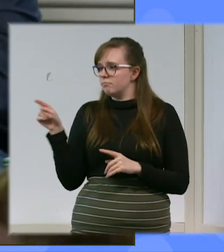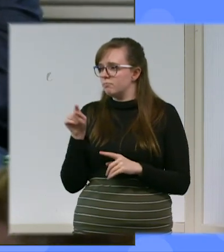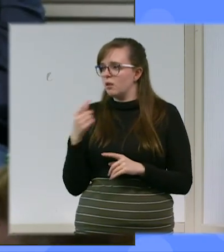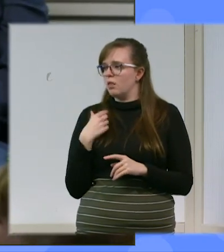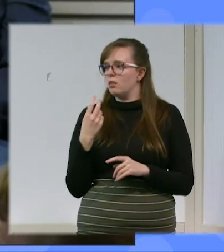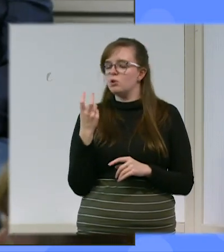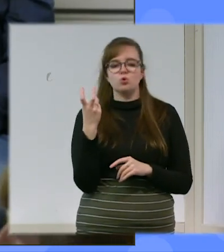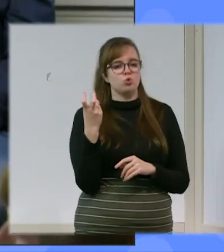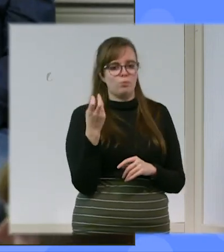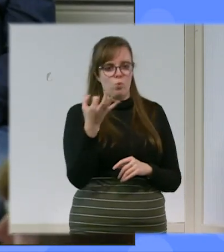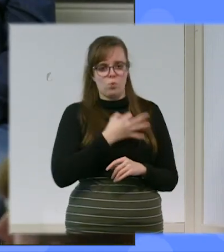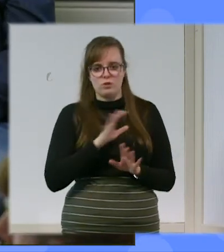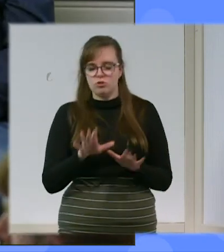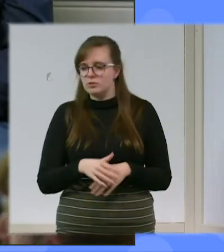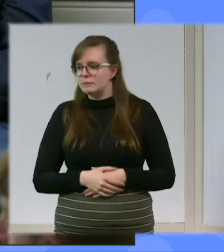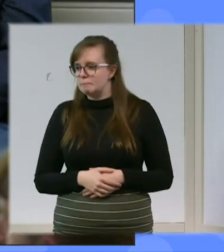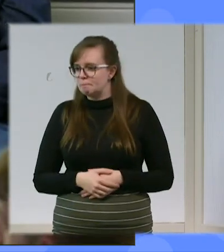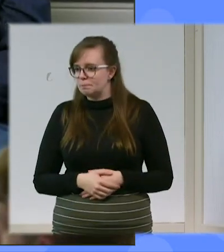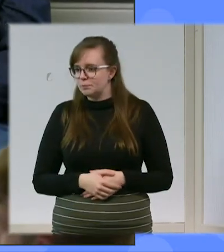finish off on